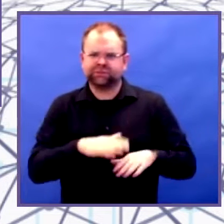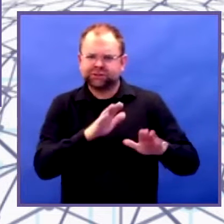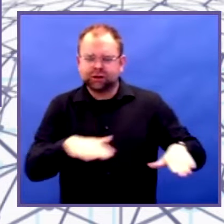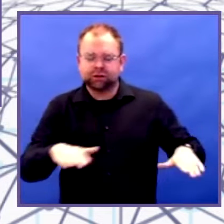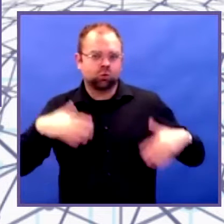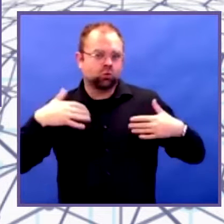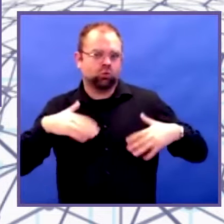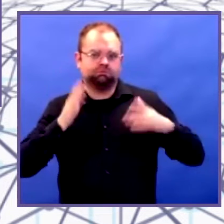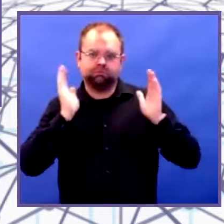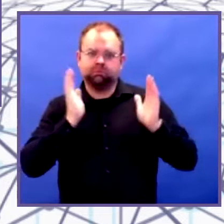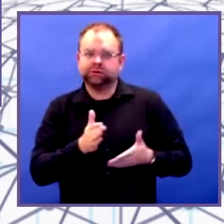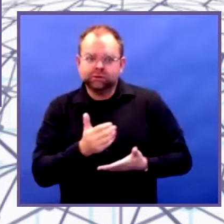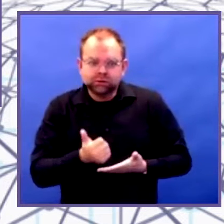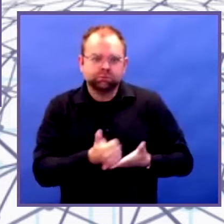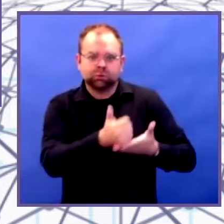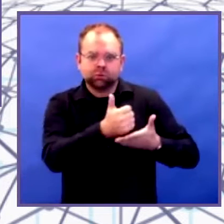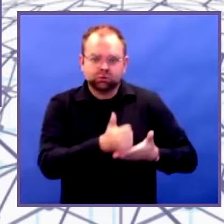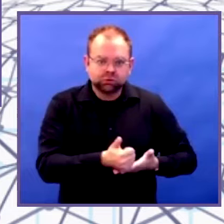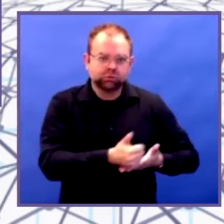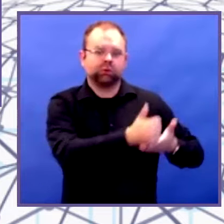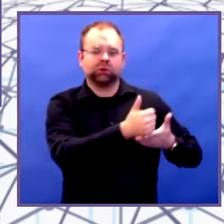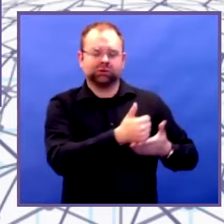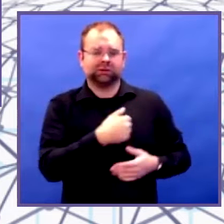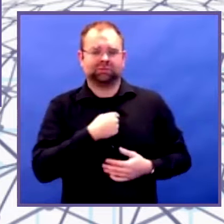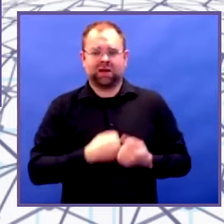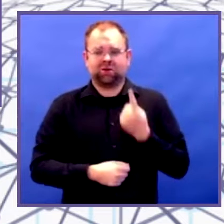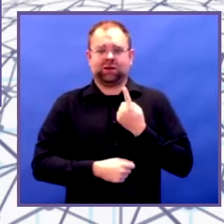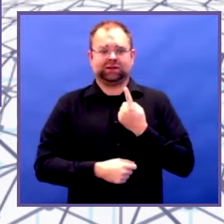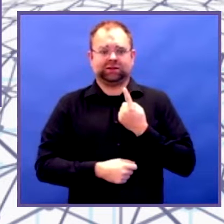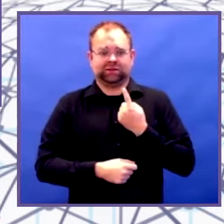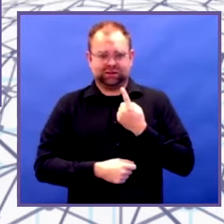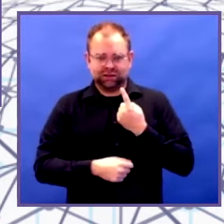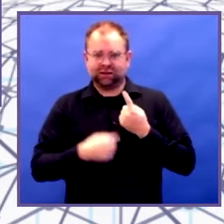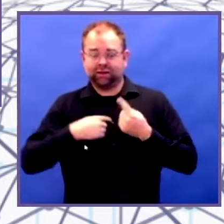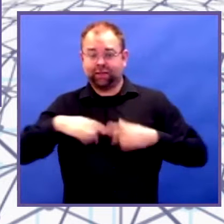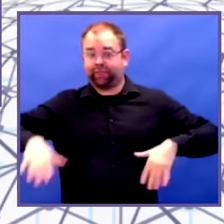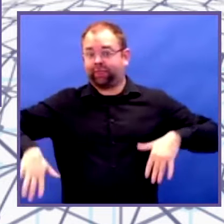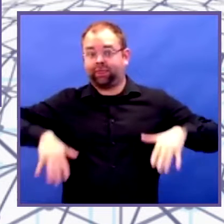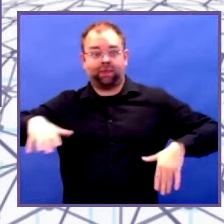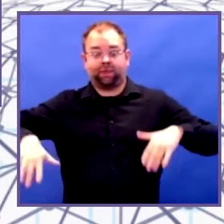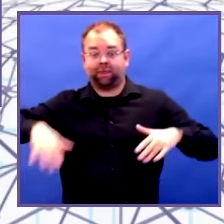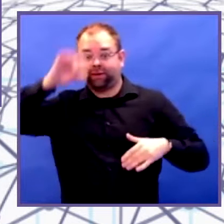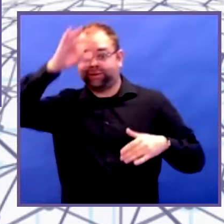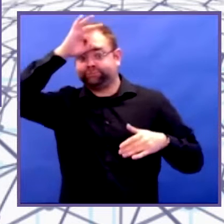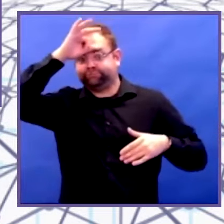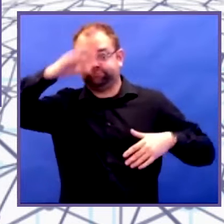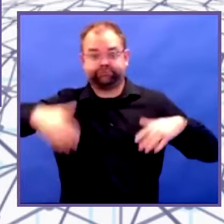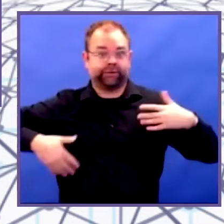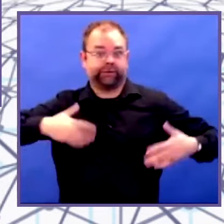understand what was going on for these children and those around them to help me to prioritise.